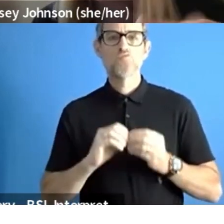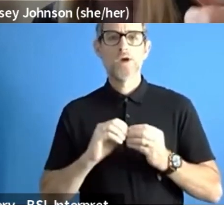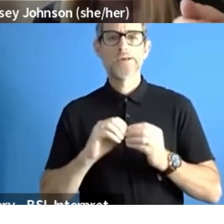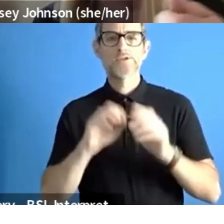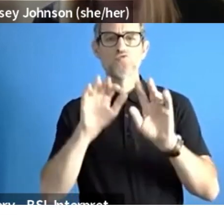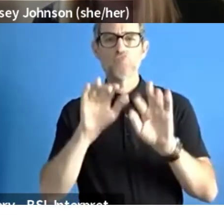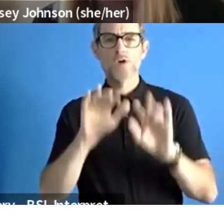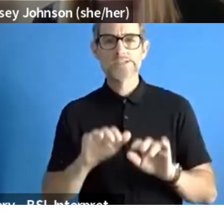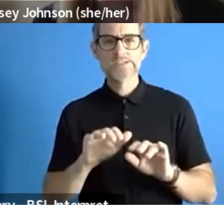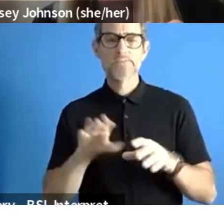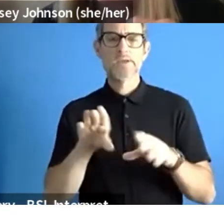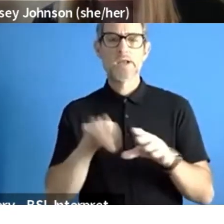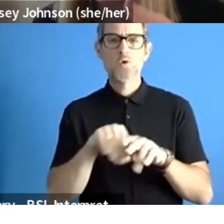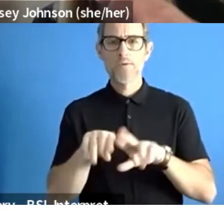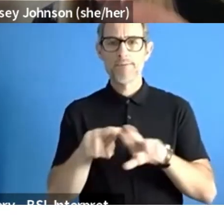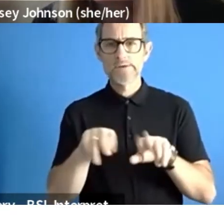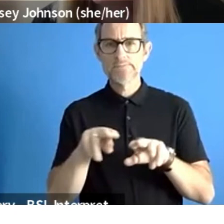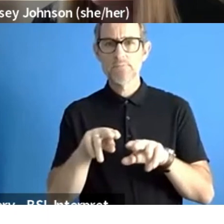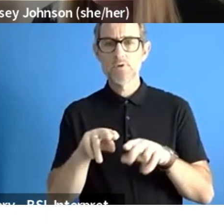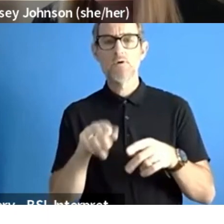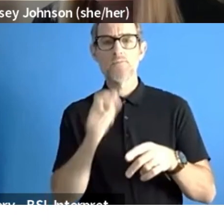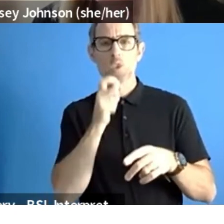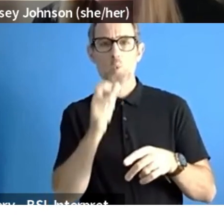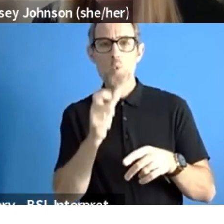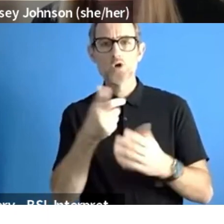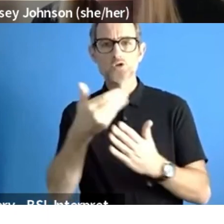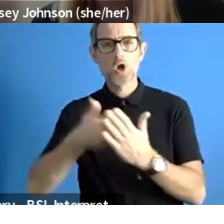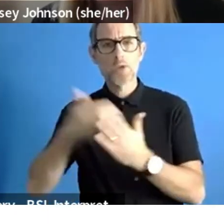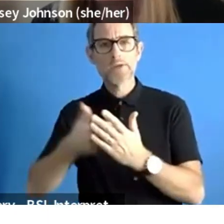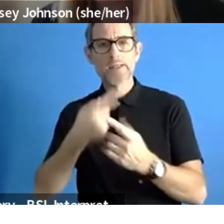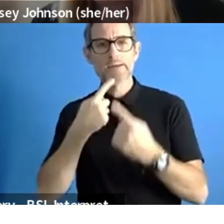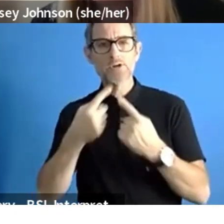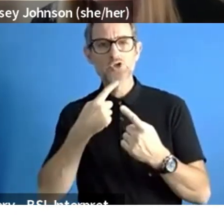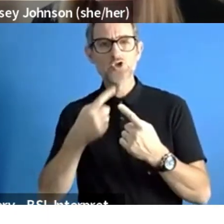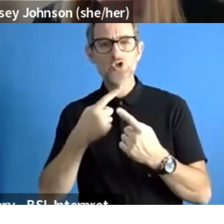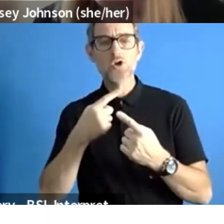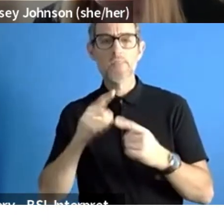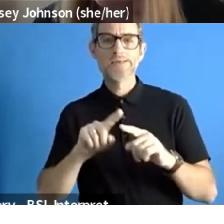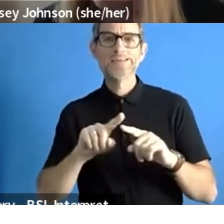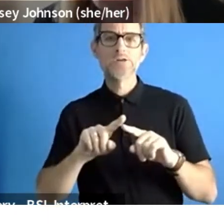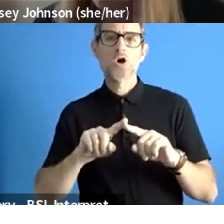on there, we can have word documents with information that's an alternative